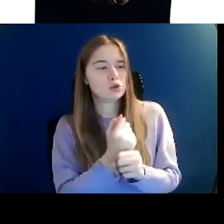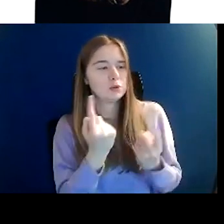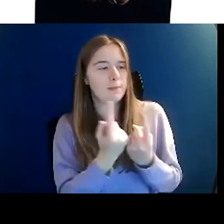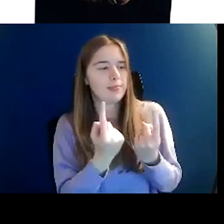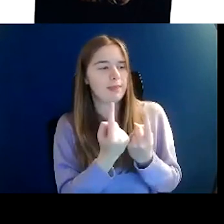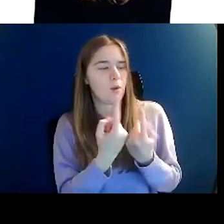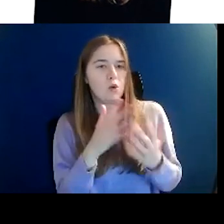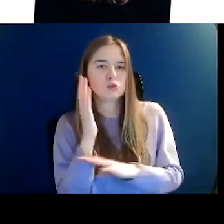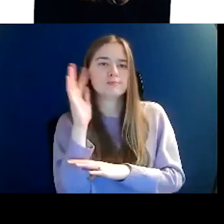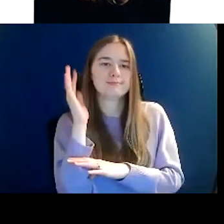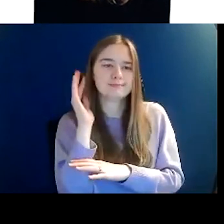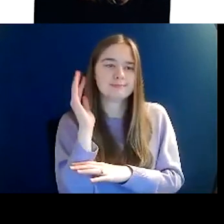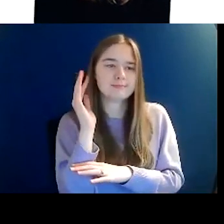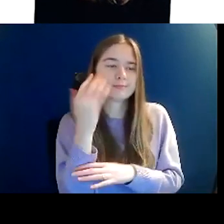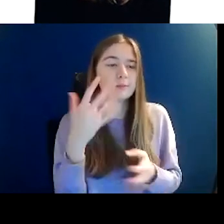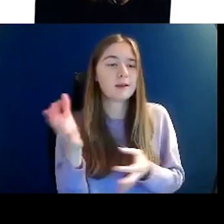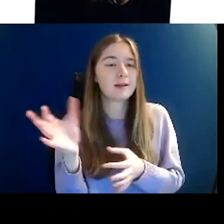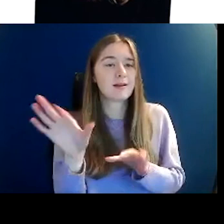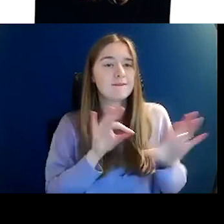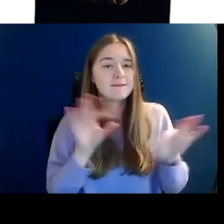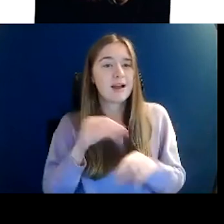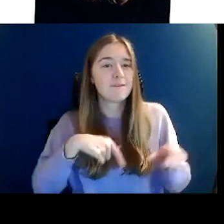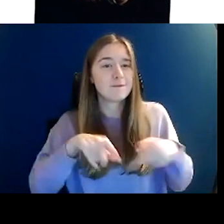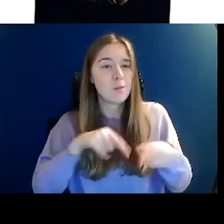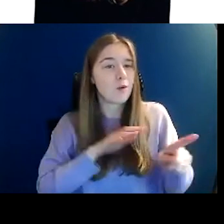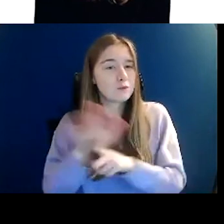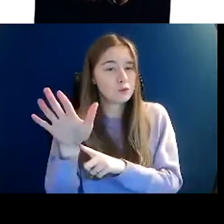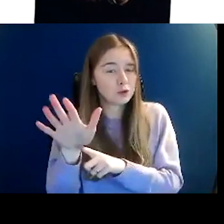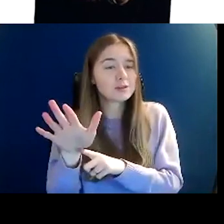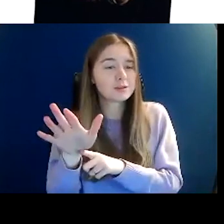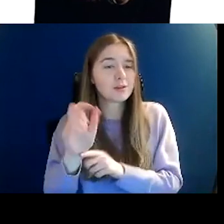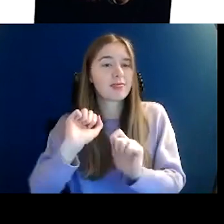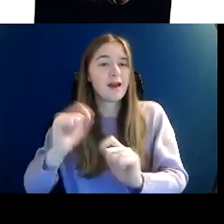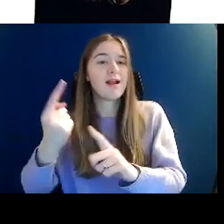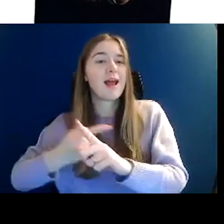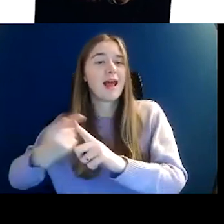And we invited Football For Futures, which is an English organization,